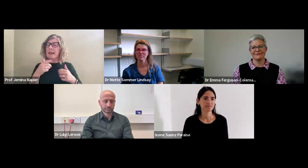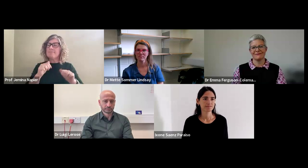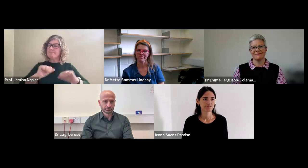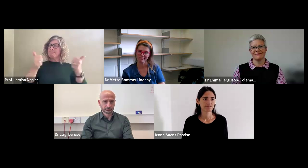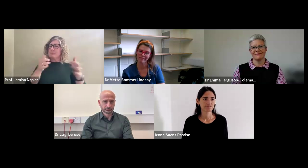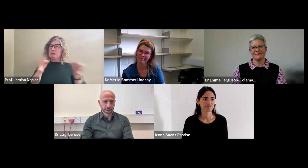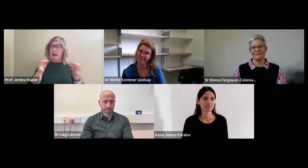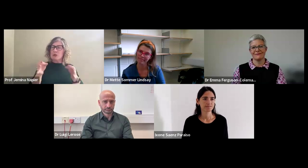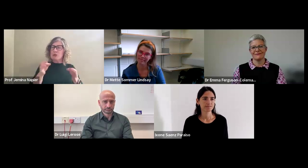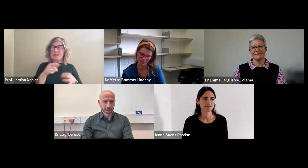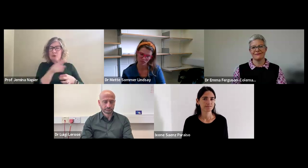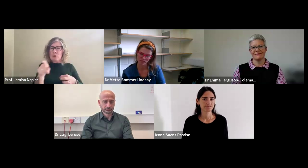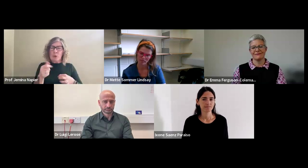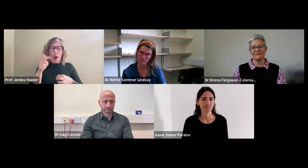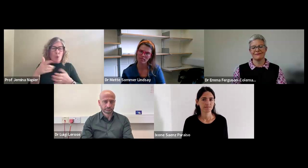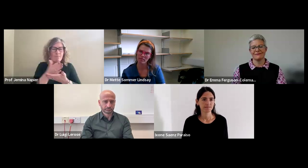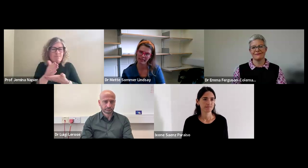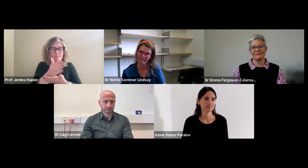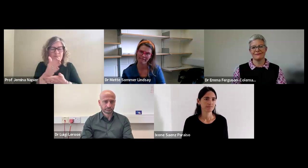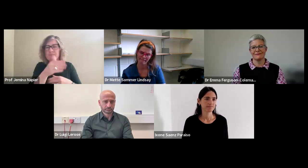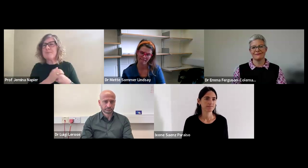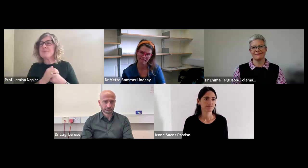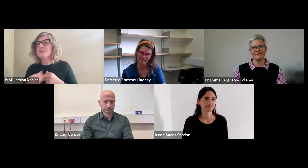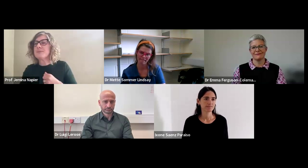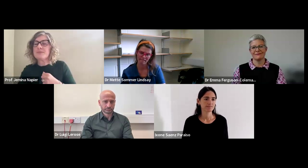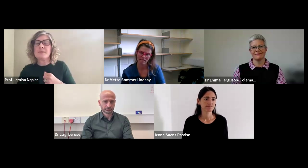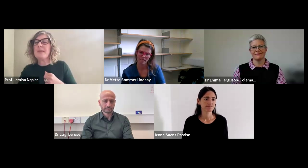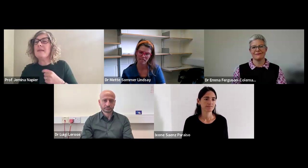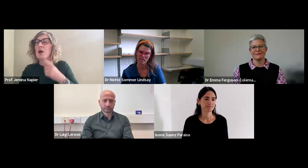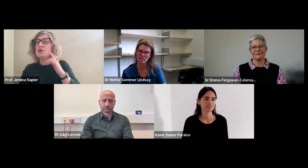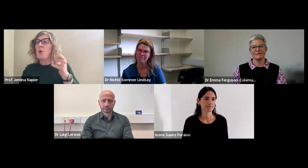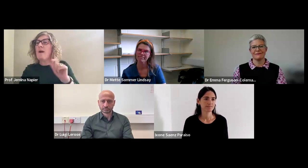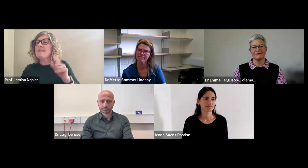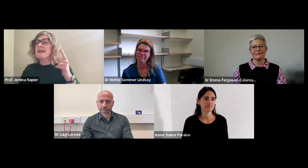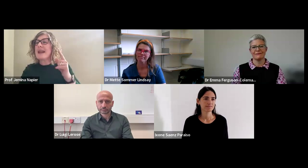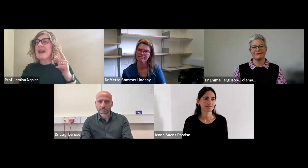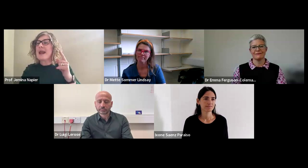up and down journey for you, but have you got any strategies, tactics, or hints for how to